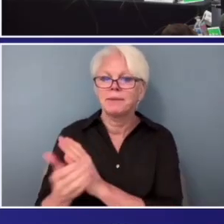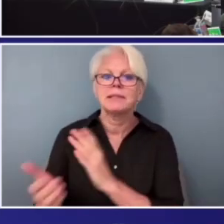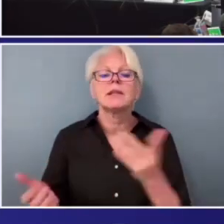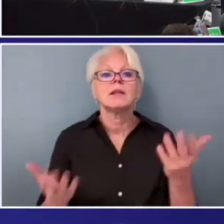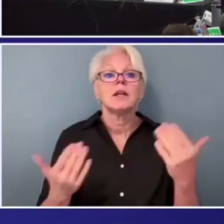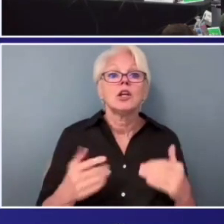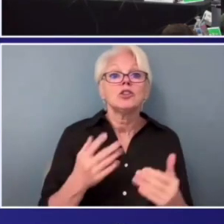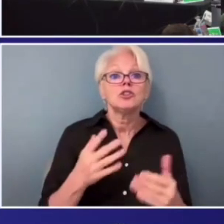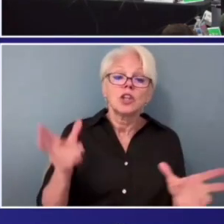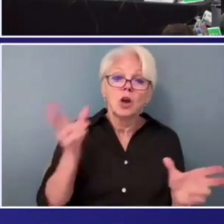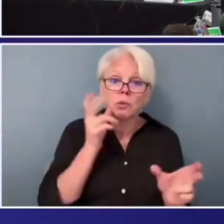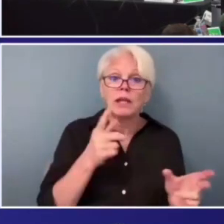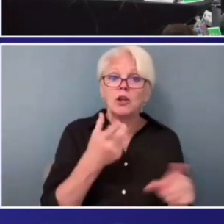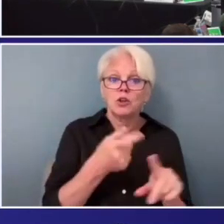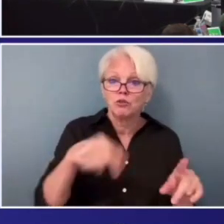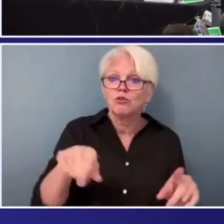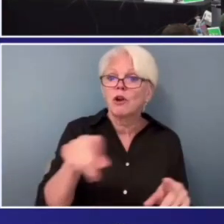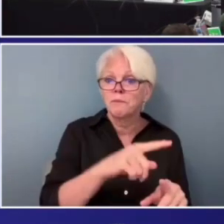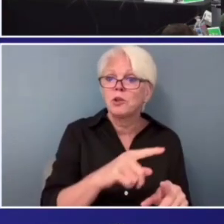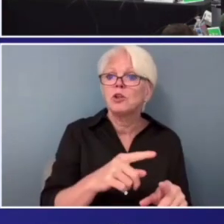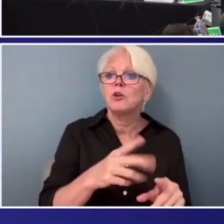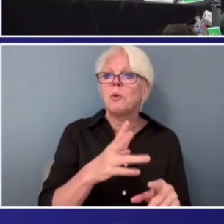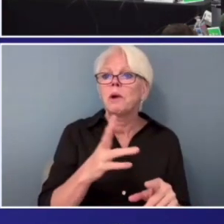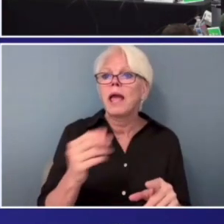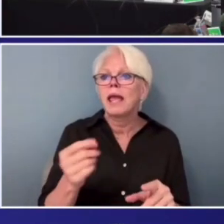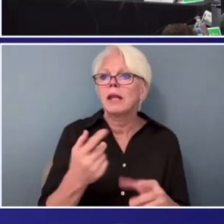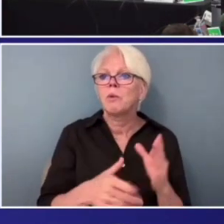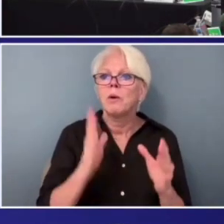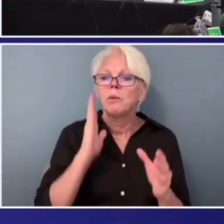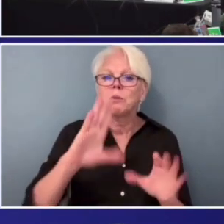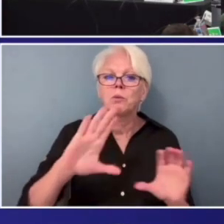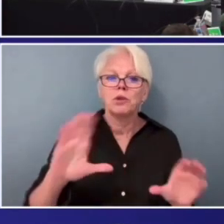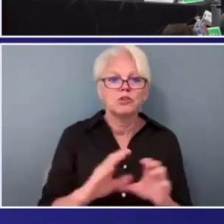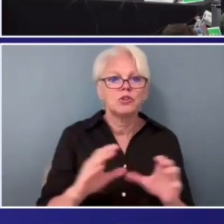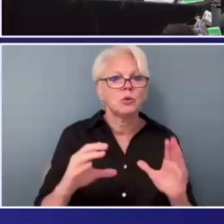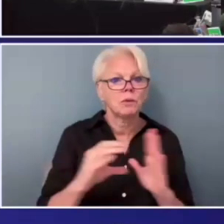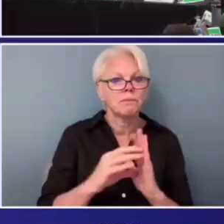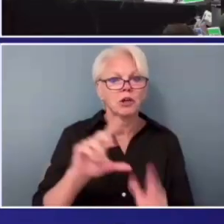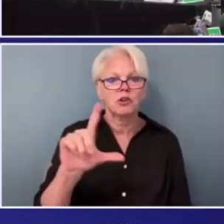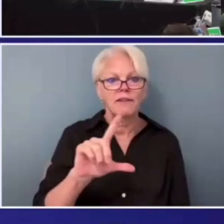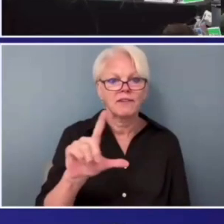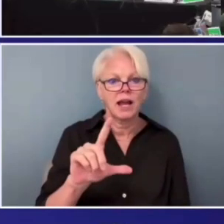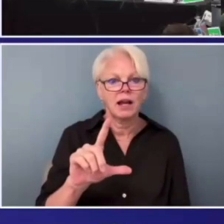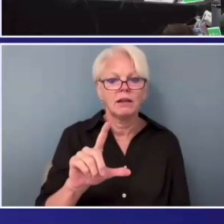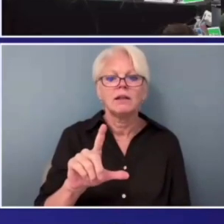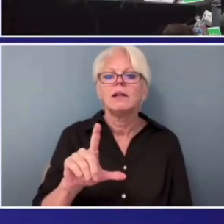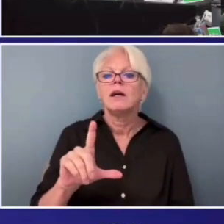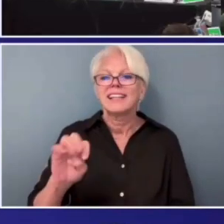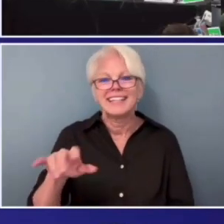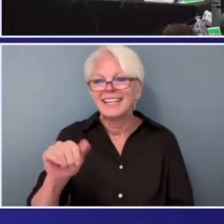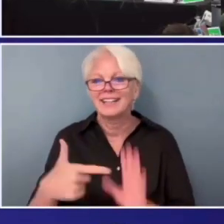as we get to this in our paragraph (l), and Linea, you don't have to share the screen right at the moment because we'll